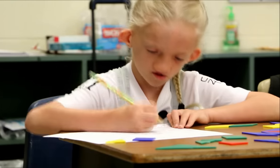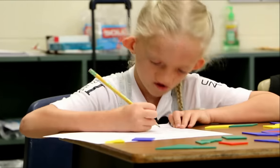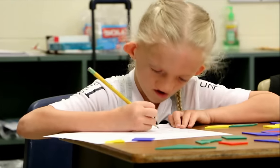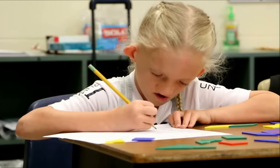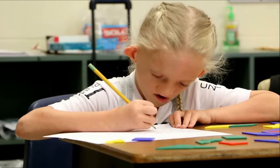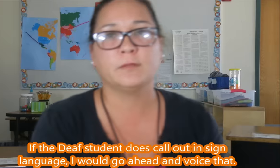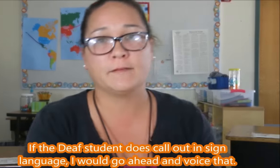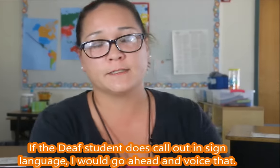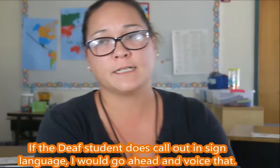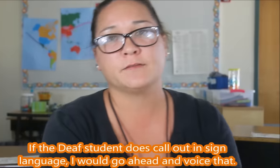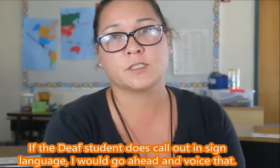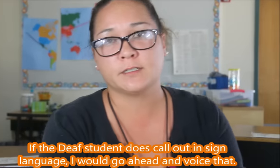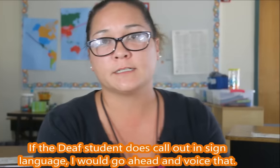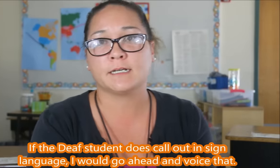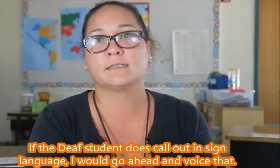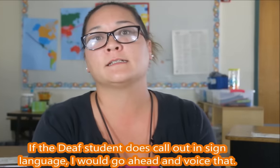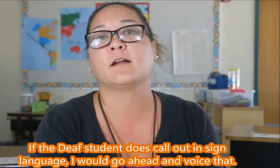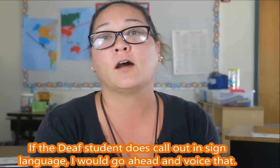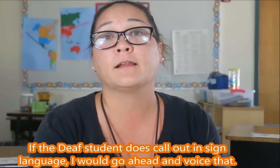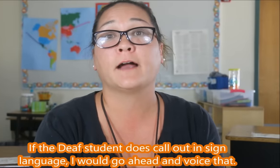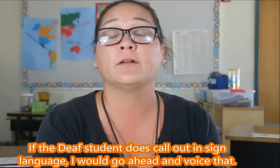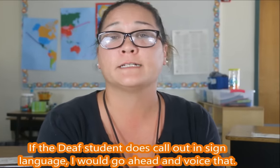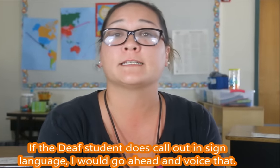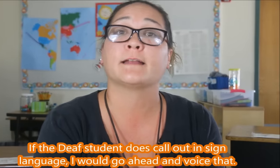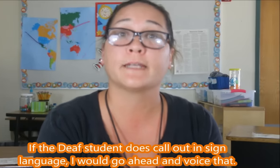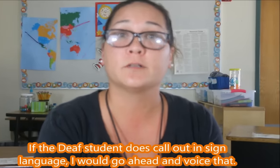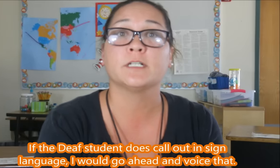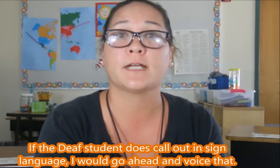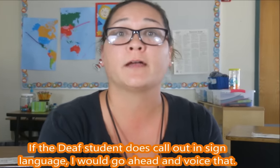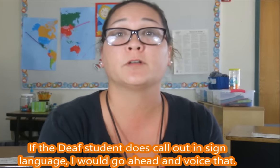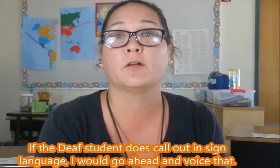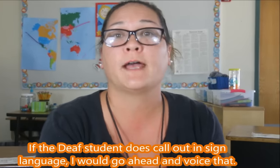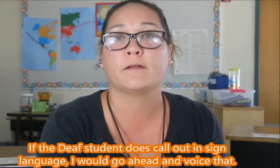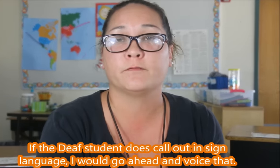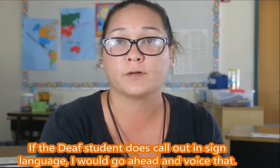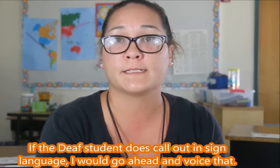if the Deaf student does call out in sign language I would go ahead and voice